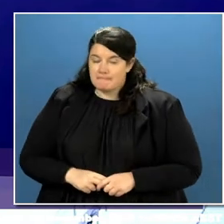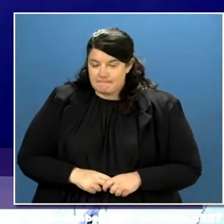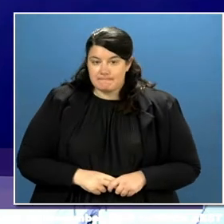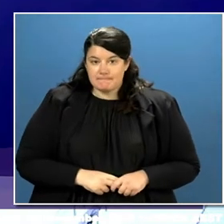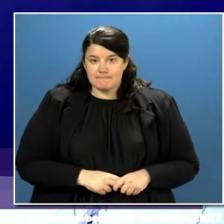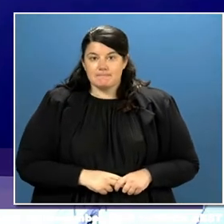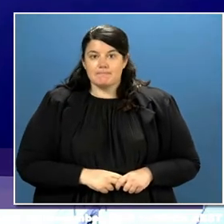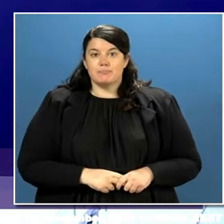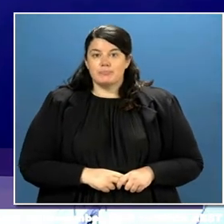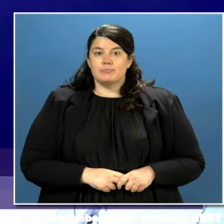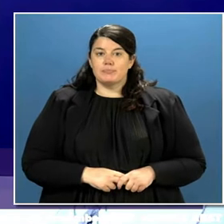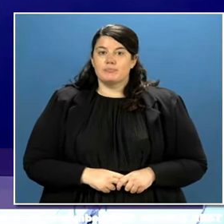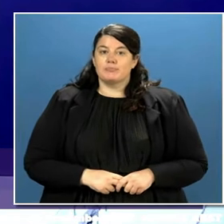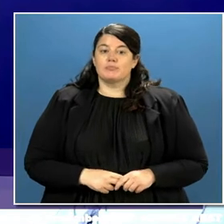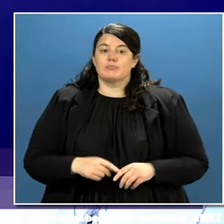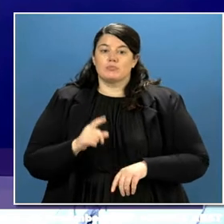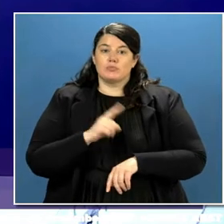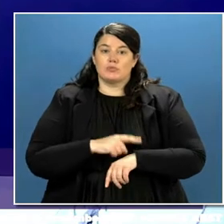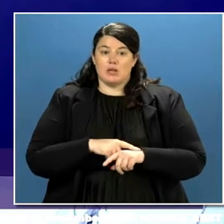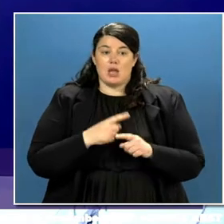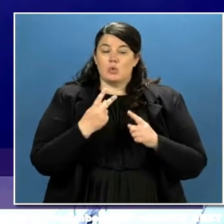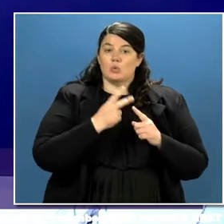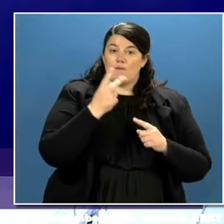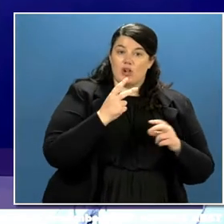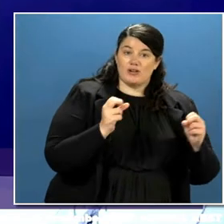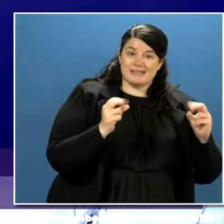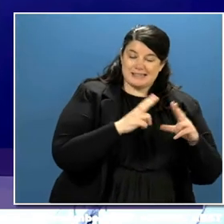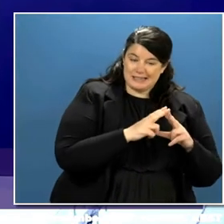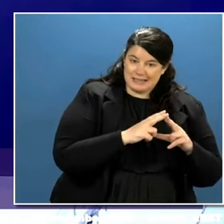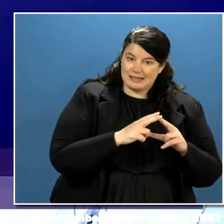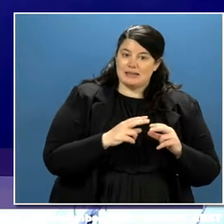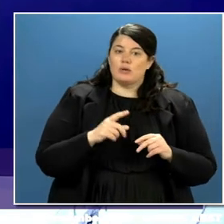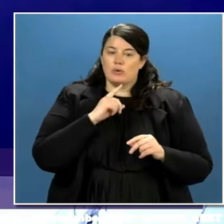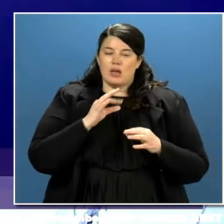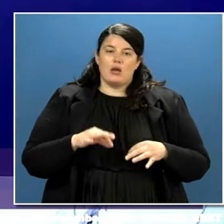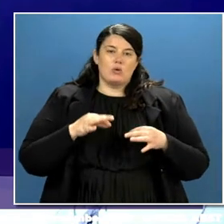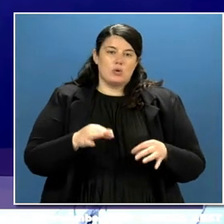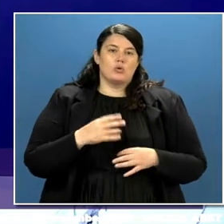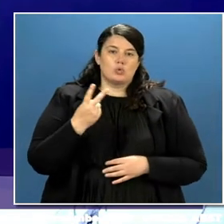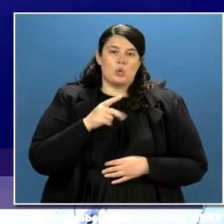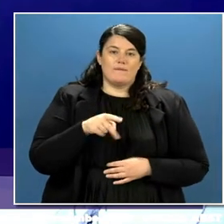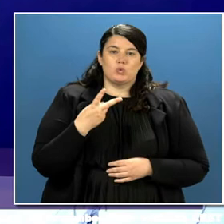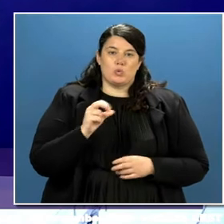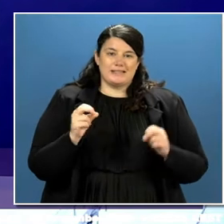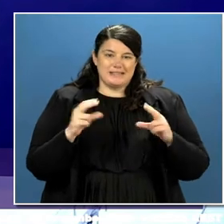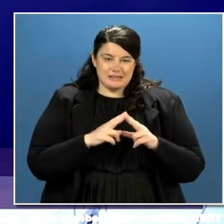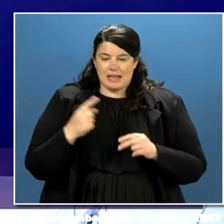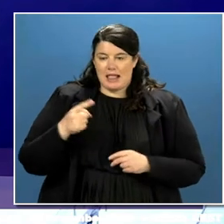It's now 12 noon Sydney time more or less. We'll adjourn until 12.20 Sydney time, 11.20 Brisbane time.